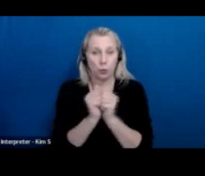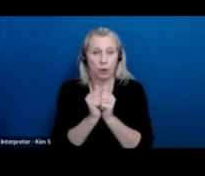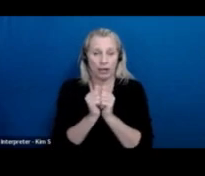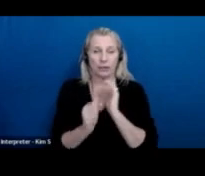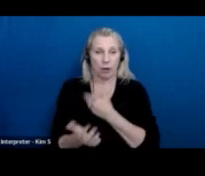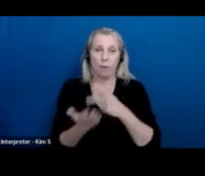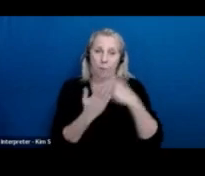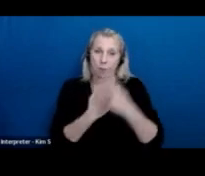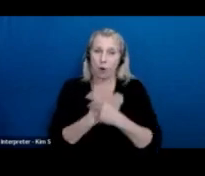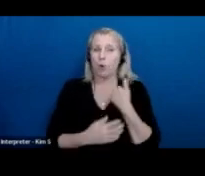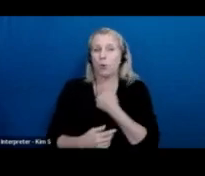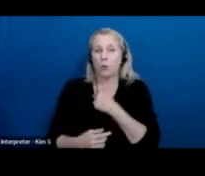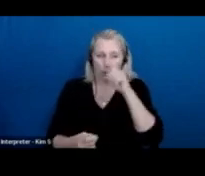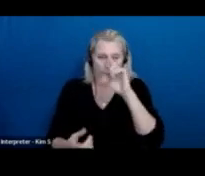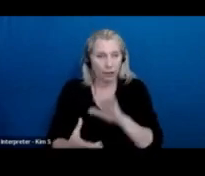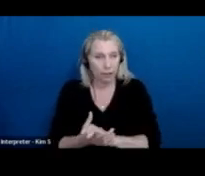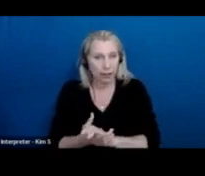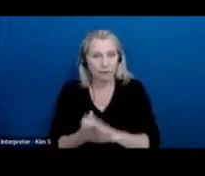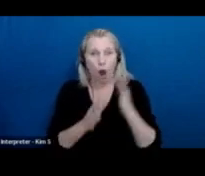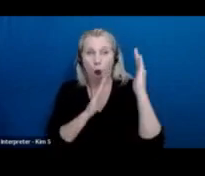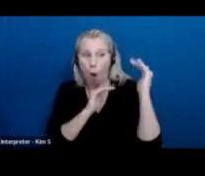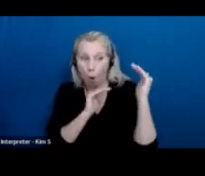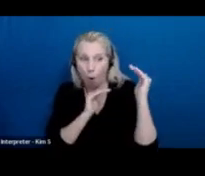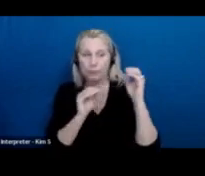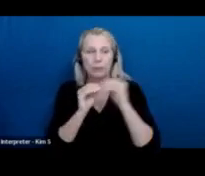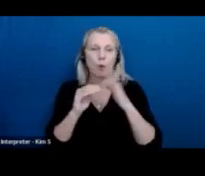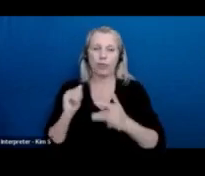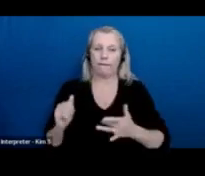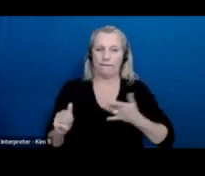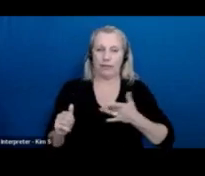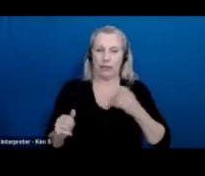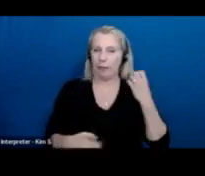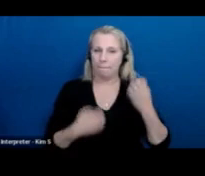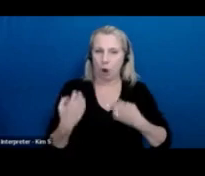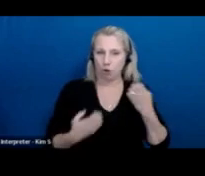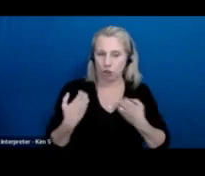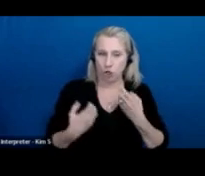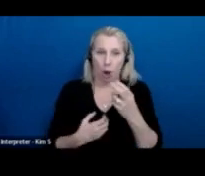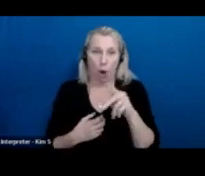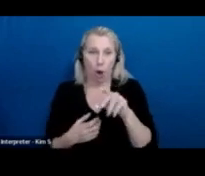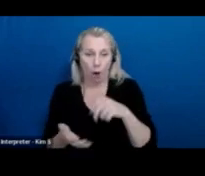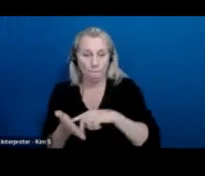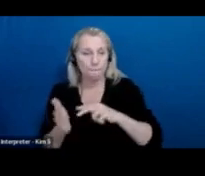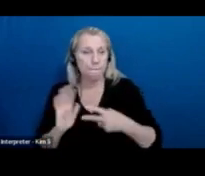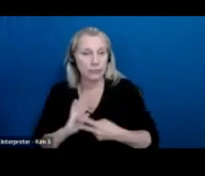we believe that hope is more than a feeling or an emotion. Hope is actually a thought